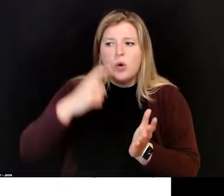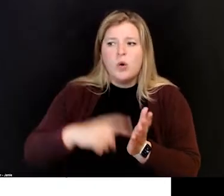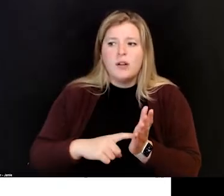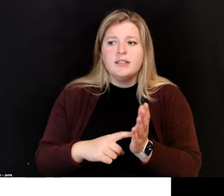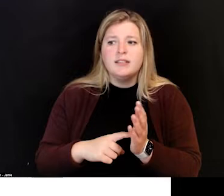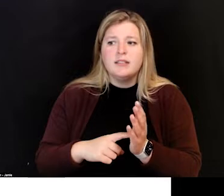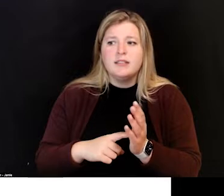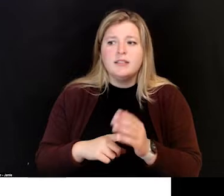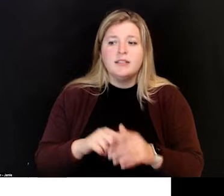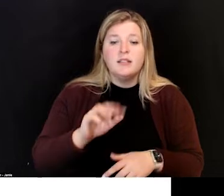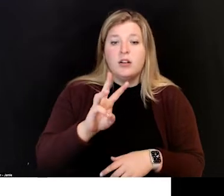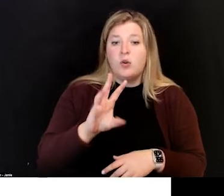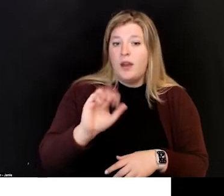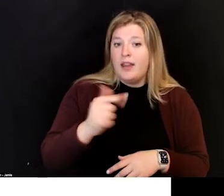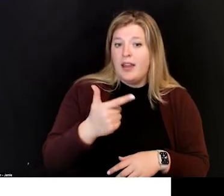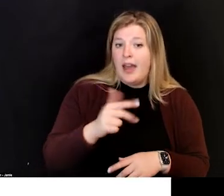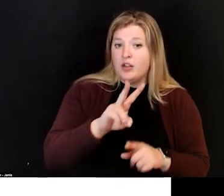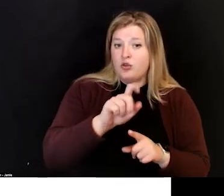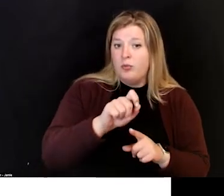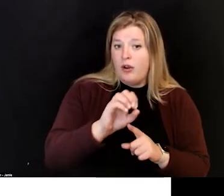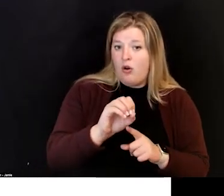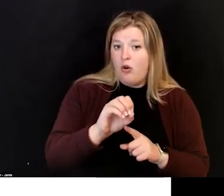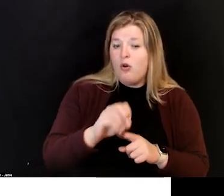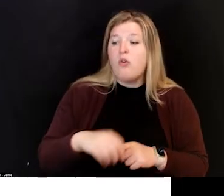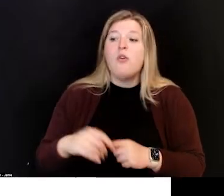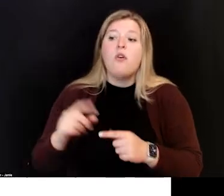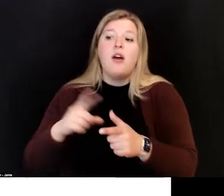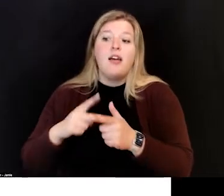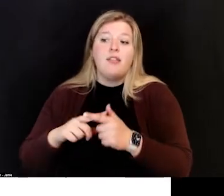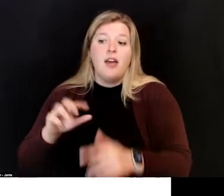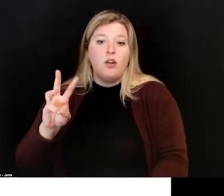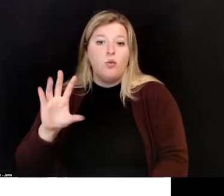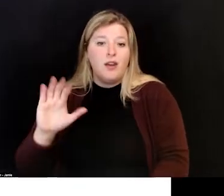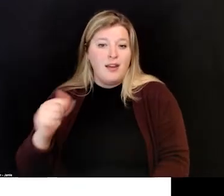between WCAG 2.0 and you look at what we put out in WCAG 2.1.